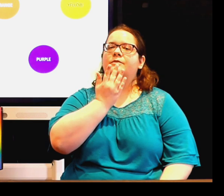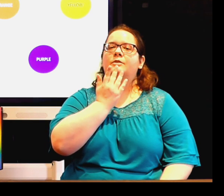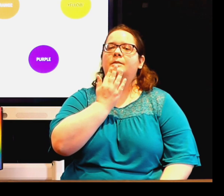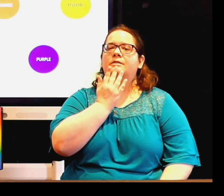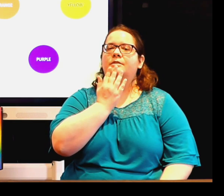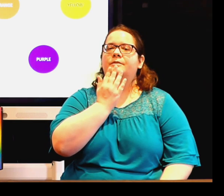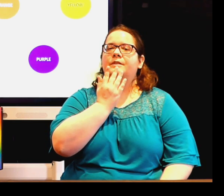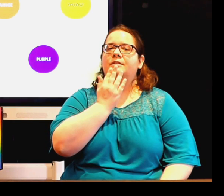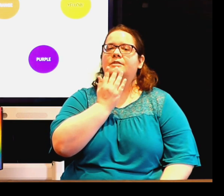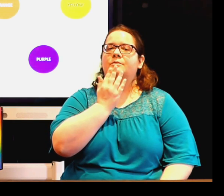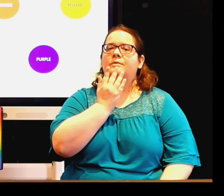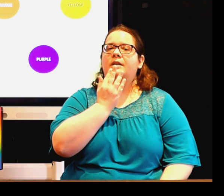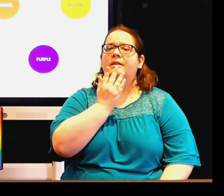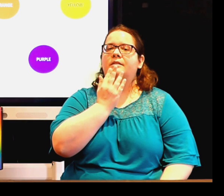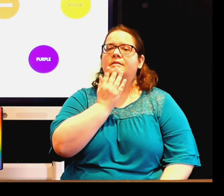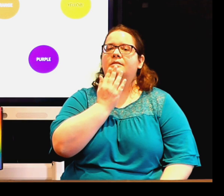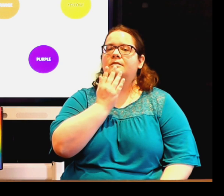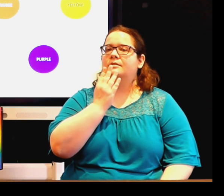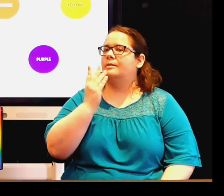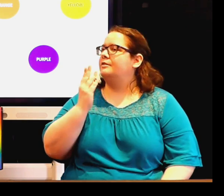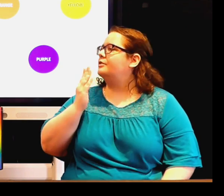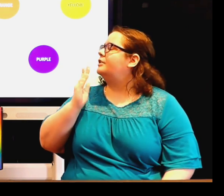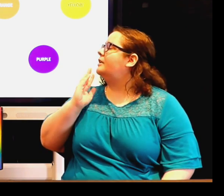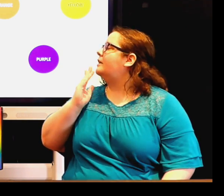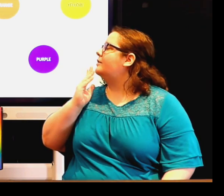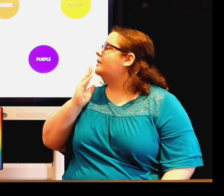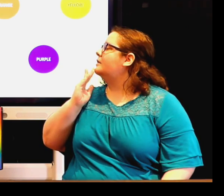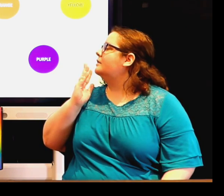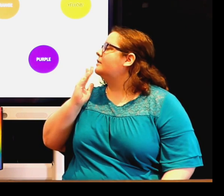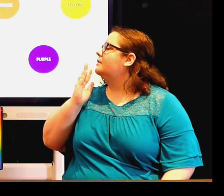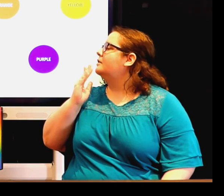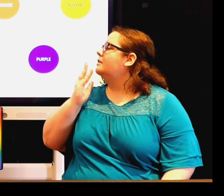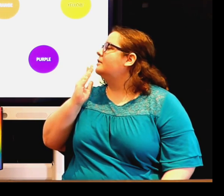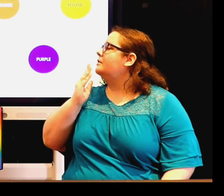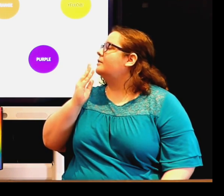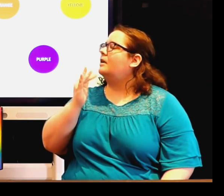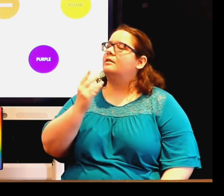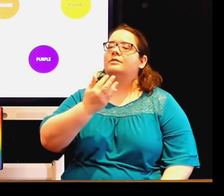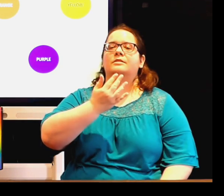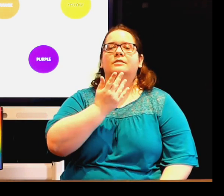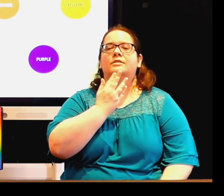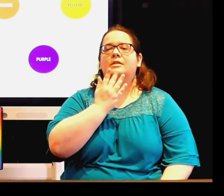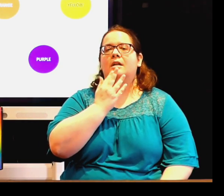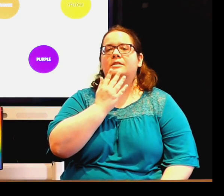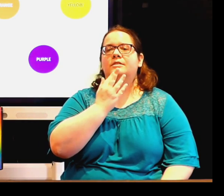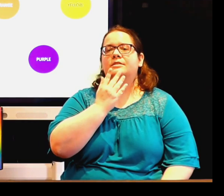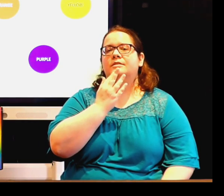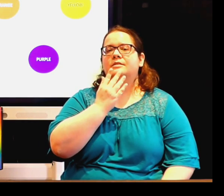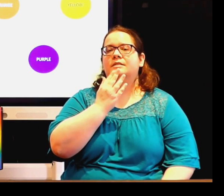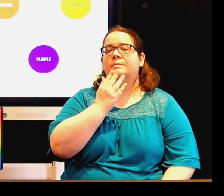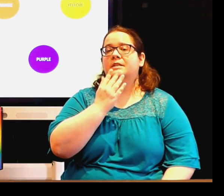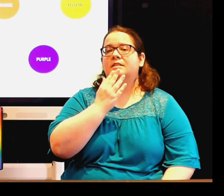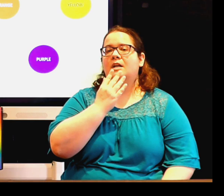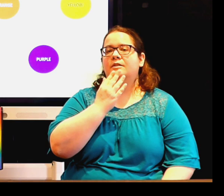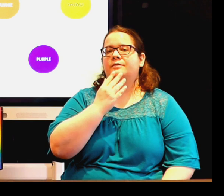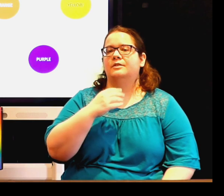twinkle your fingers right around your chin area. The colors, your colors, something is colorful,